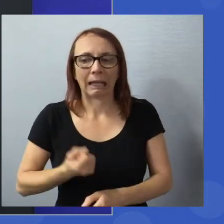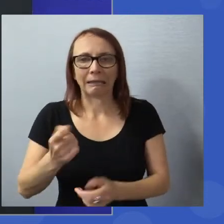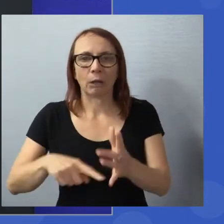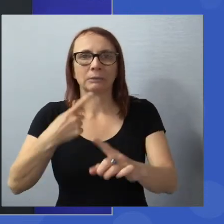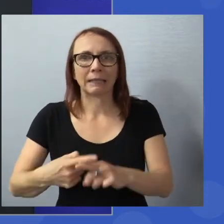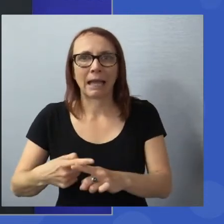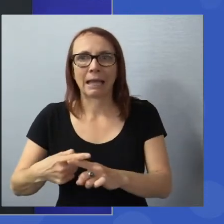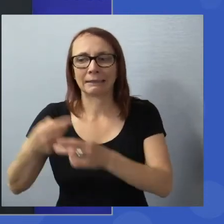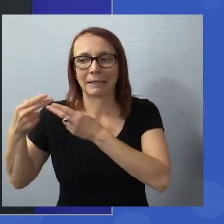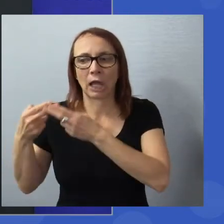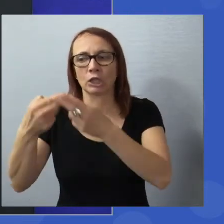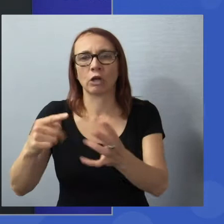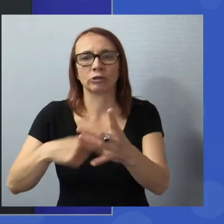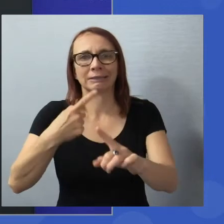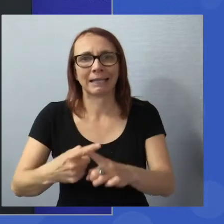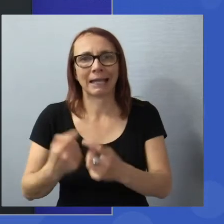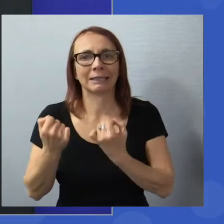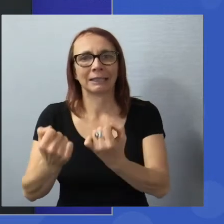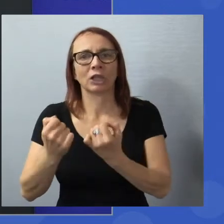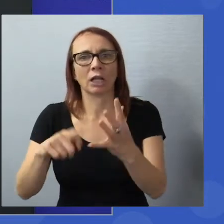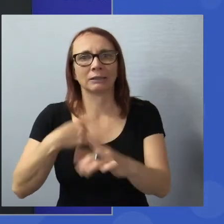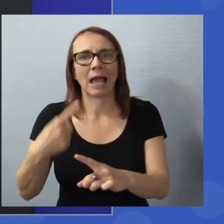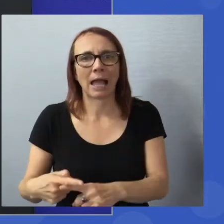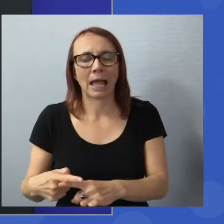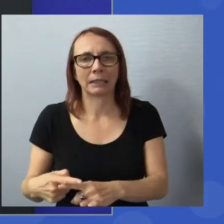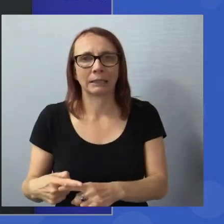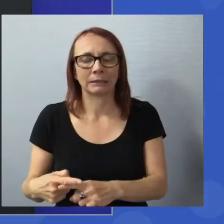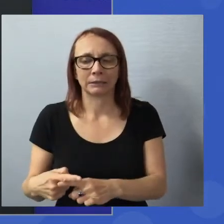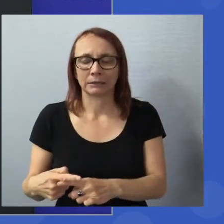motoring taxes and Taxation generally so if we want to think about imaginative